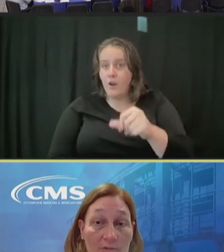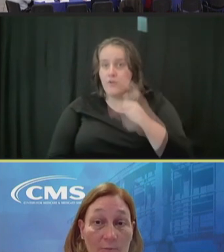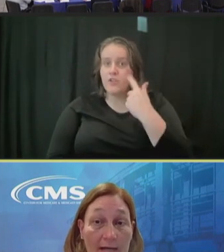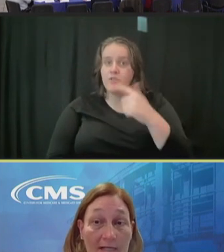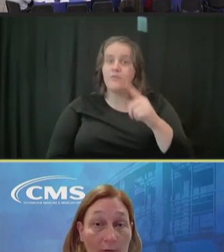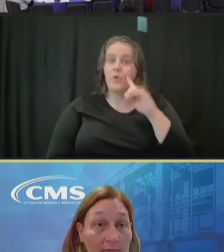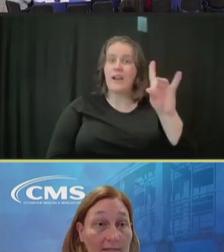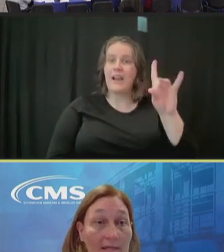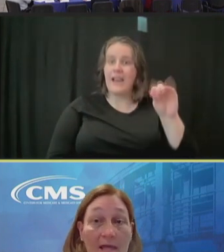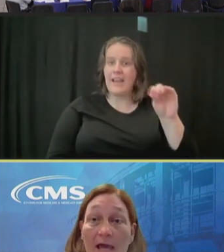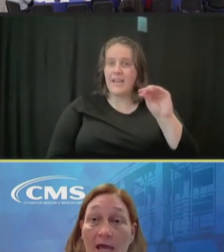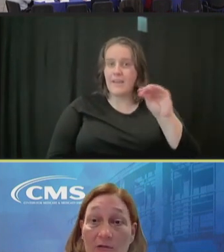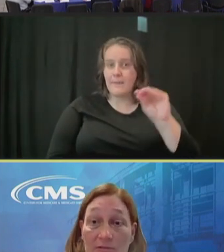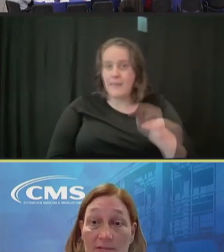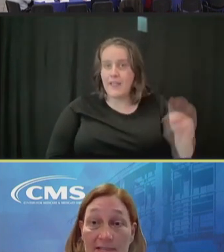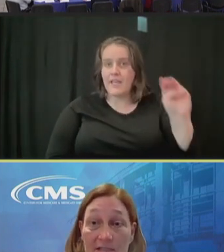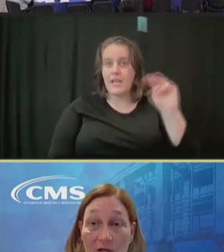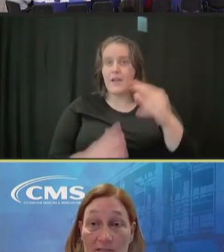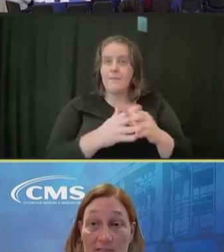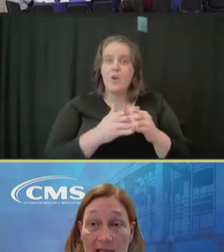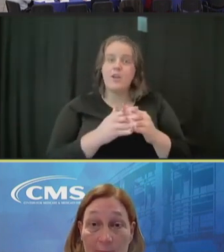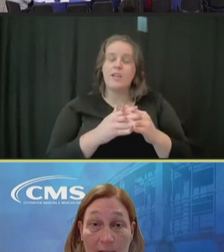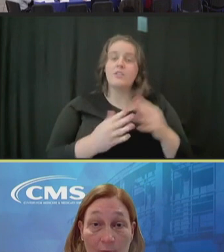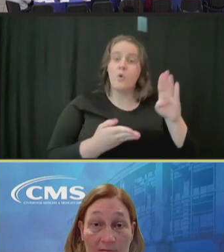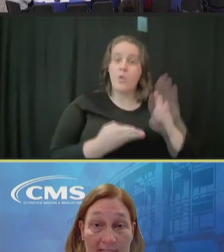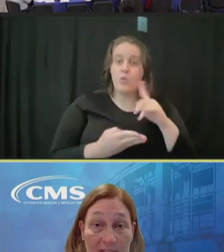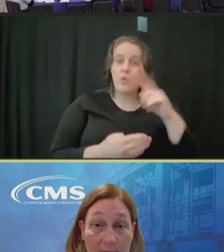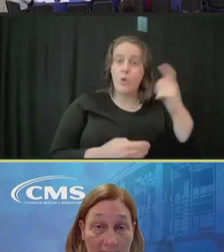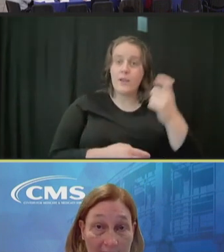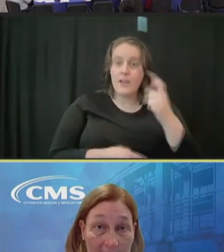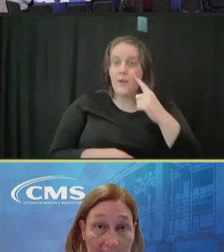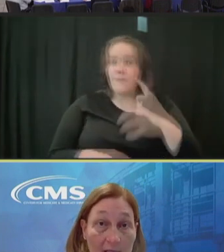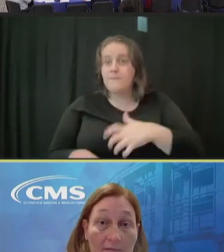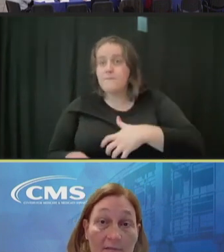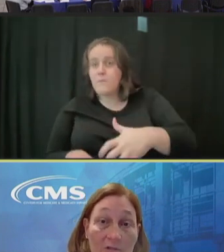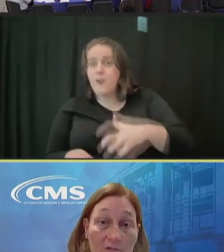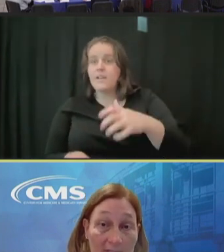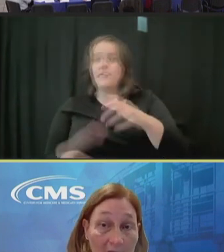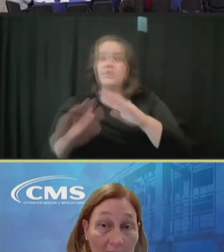children, pregnant women, elderly adults, and people with disabilities. The Children's